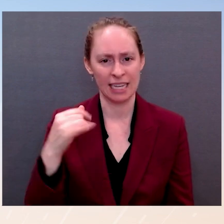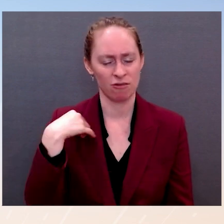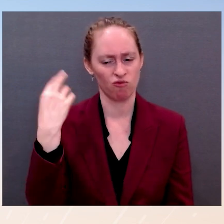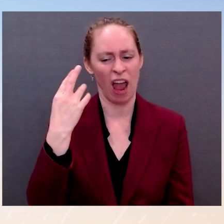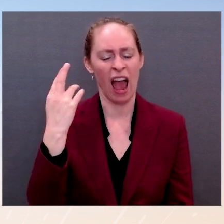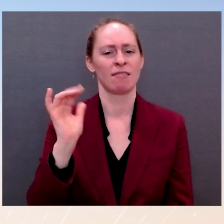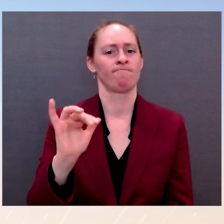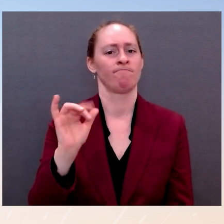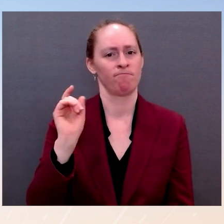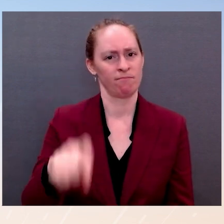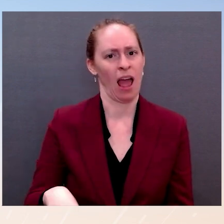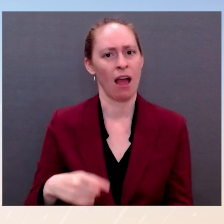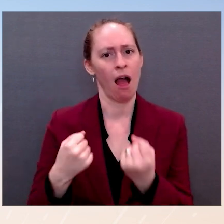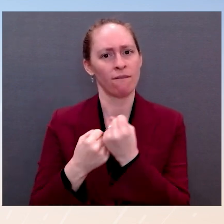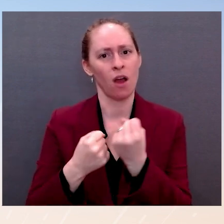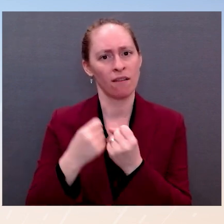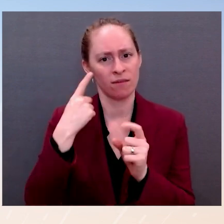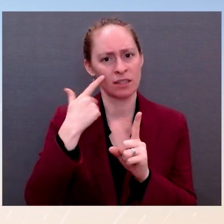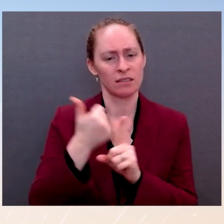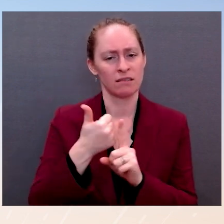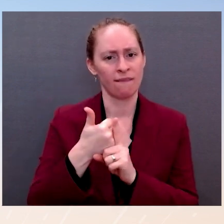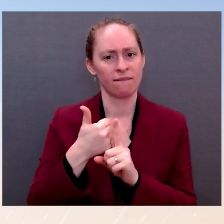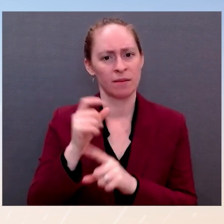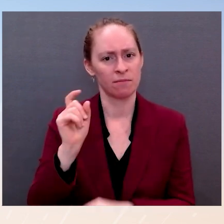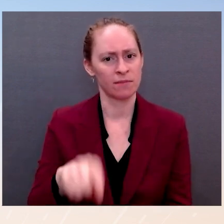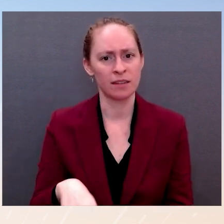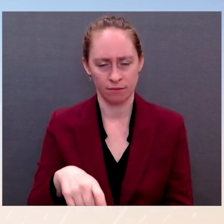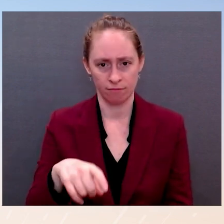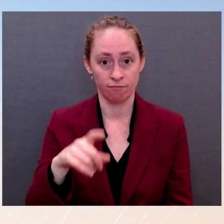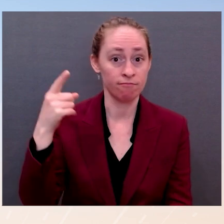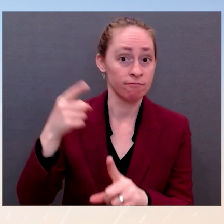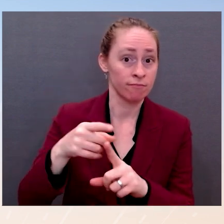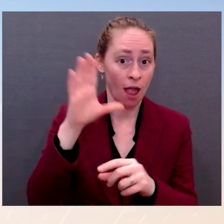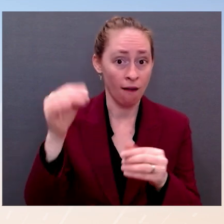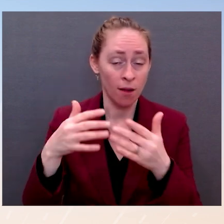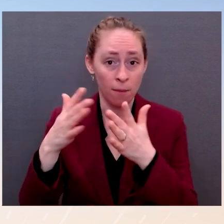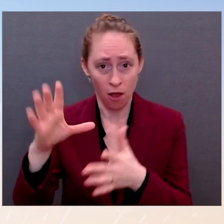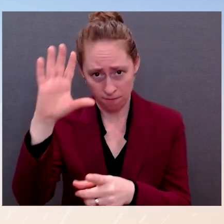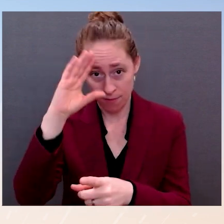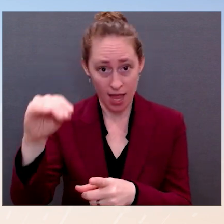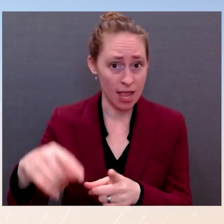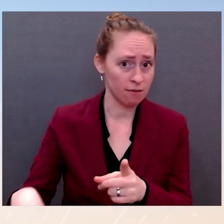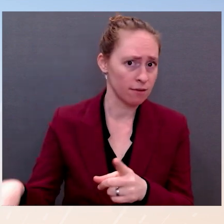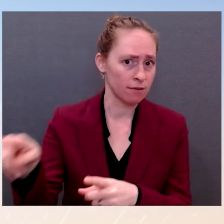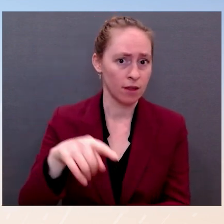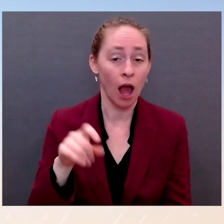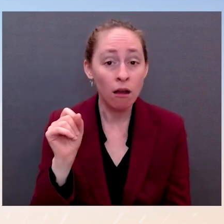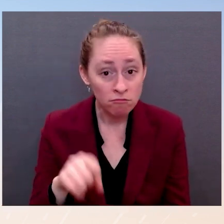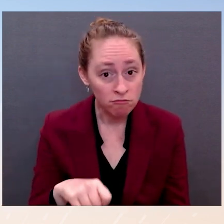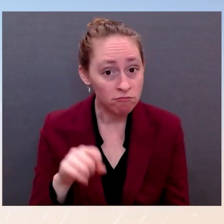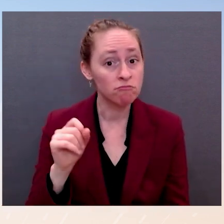and particularly African-American men. You know, prostate cancer obviously is a risk for all men,